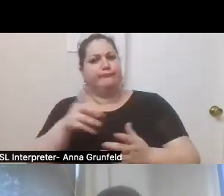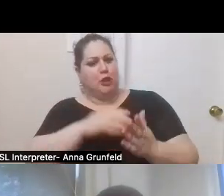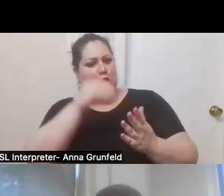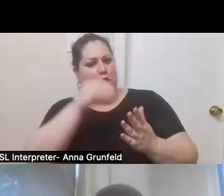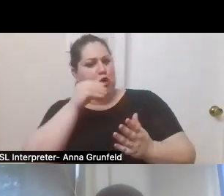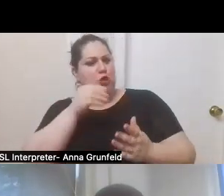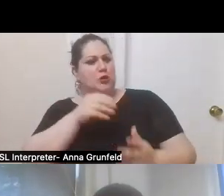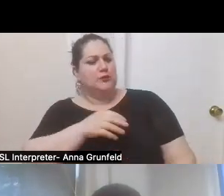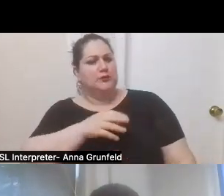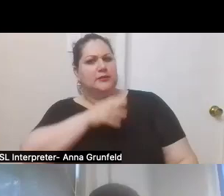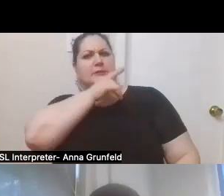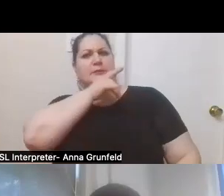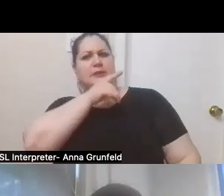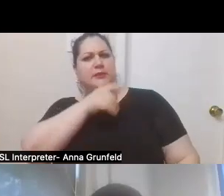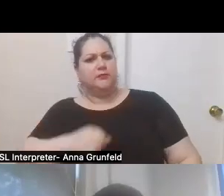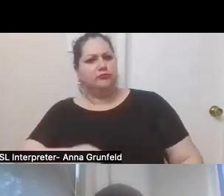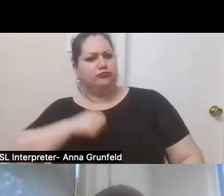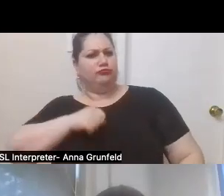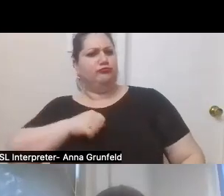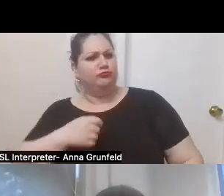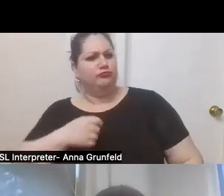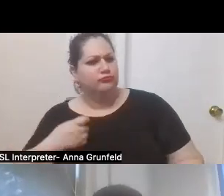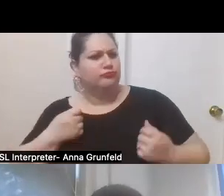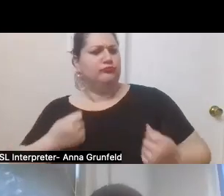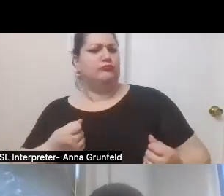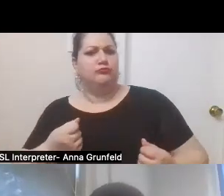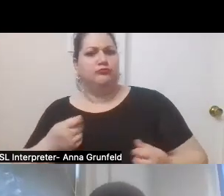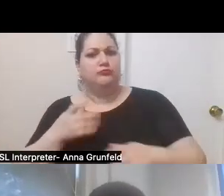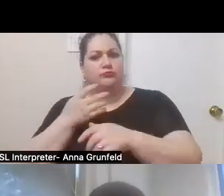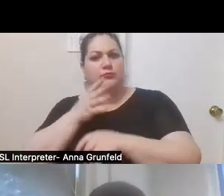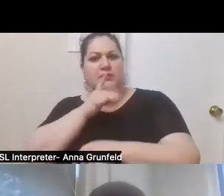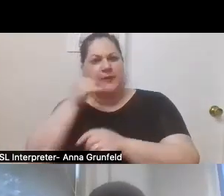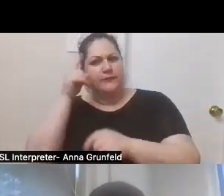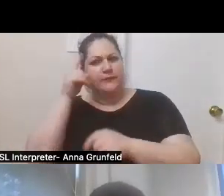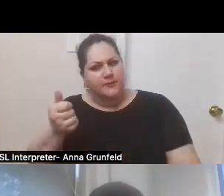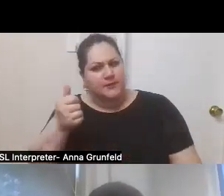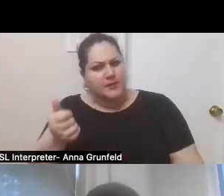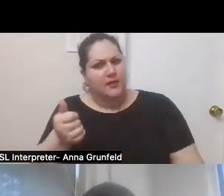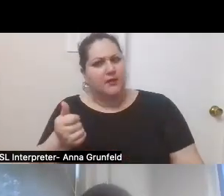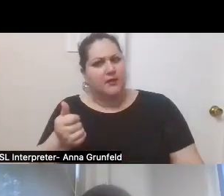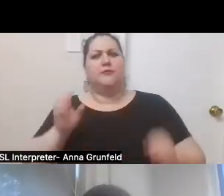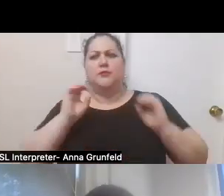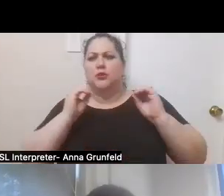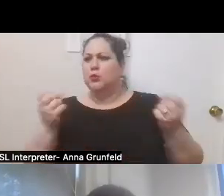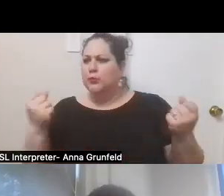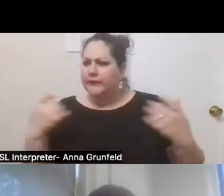teach him how to speak up for himself and without being afraid or being told that you're not,